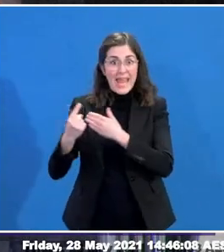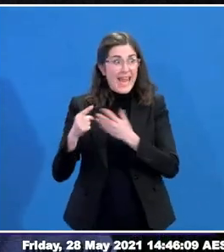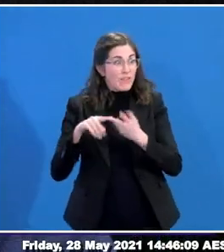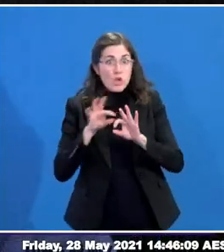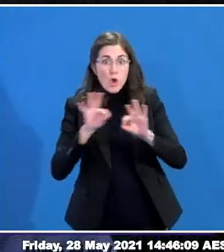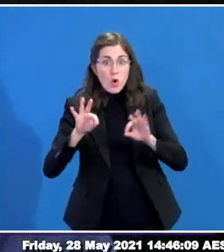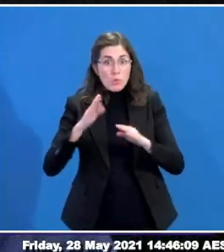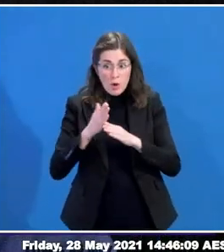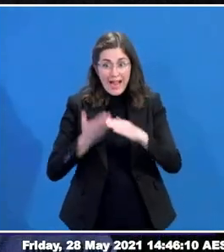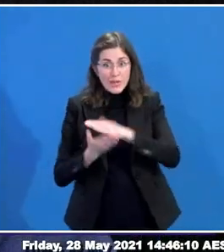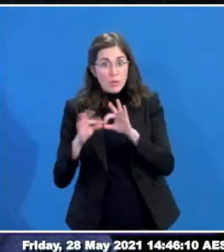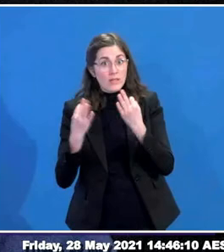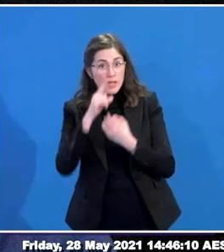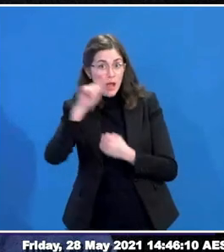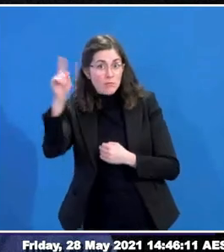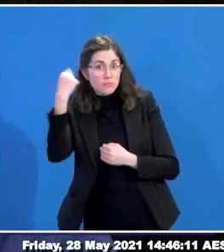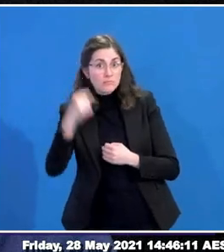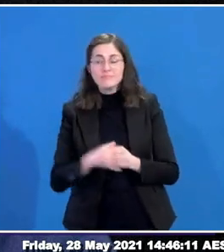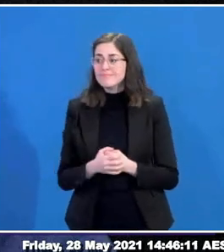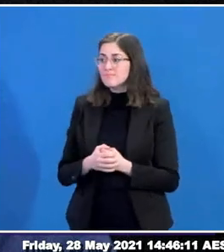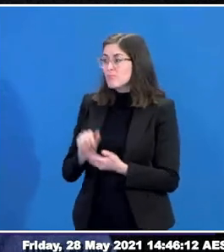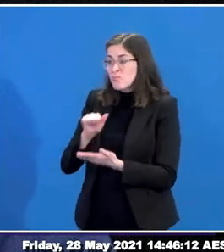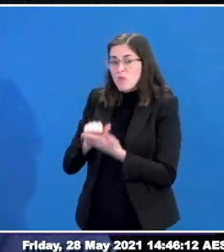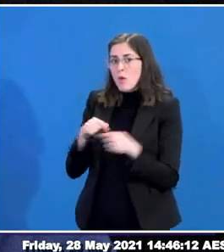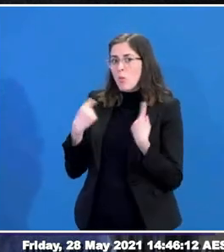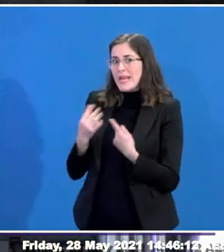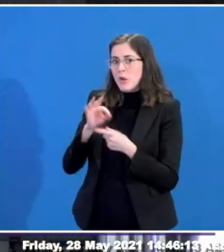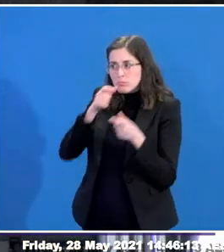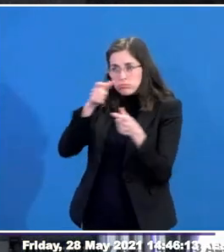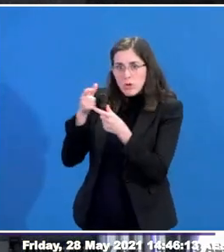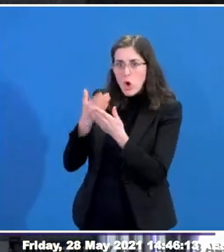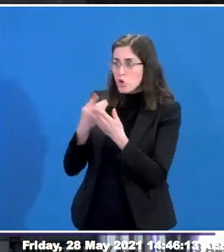We don't determine that. That's correct. MS BENNETT: Yes.